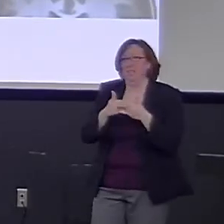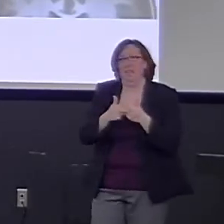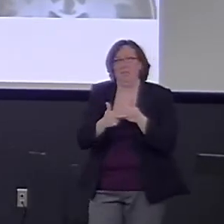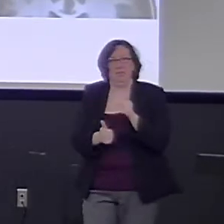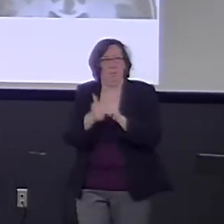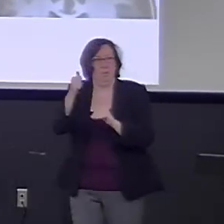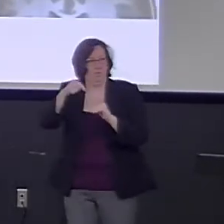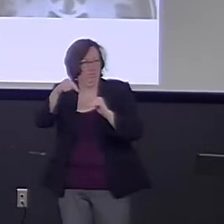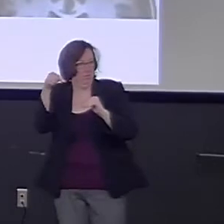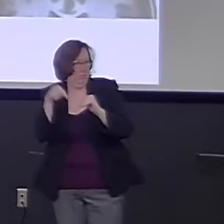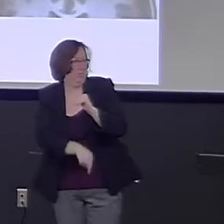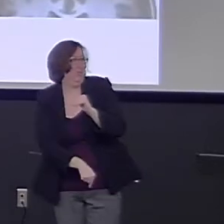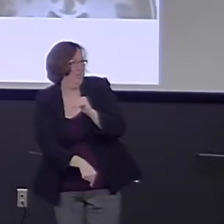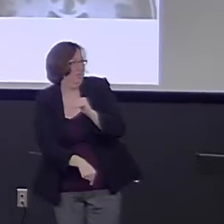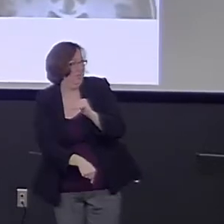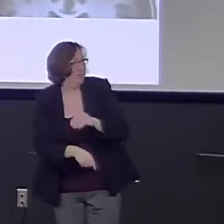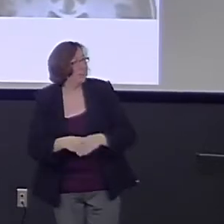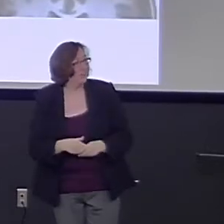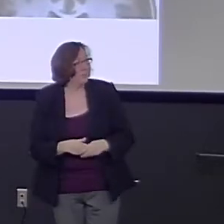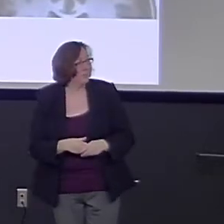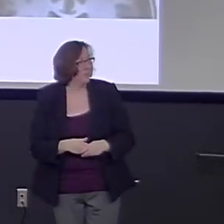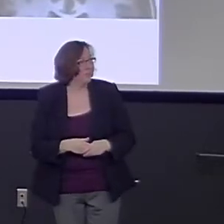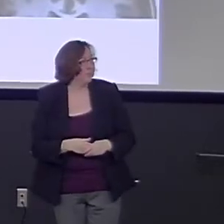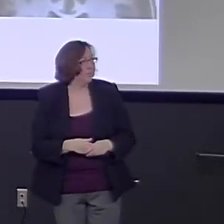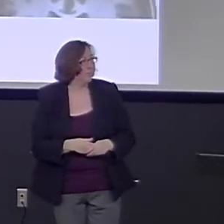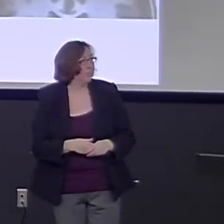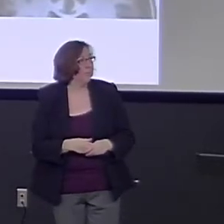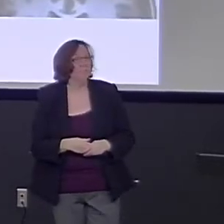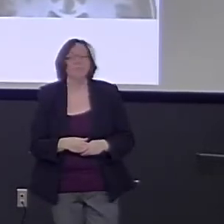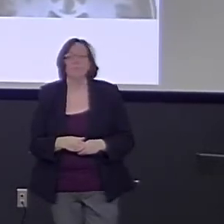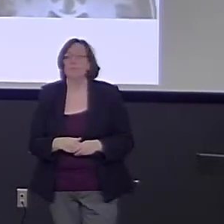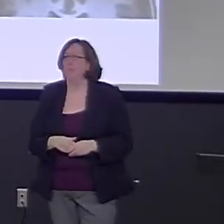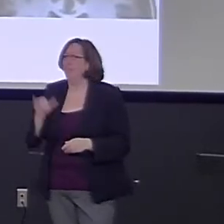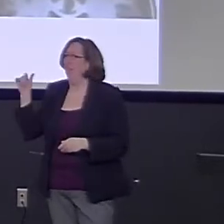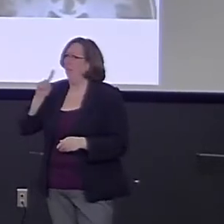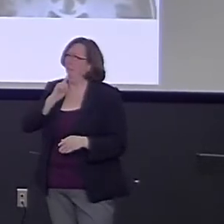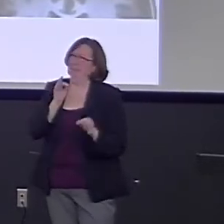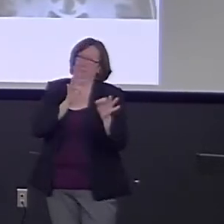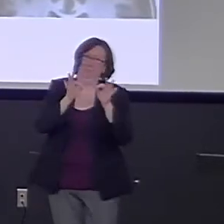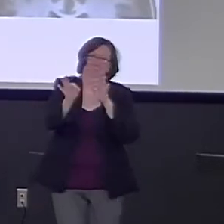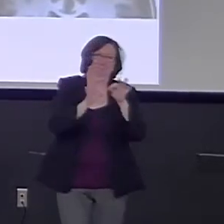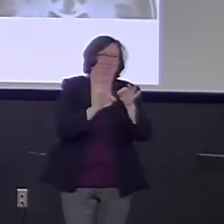and it's the slide that tells you how this technology actually works.